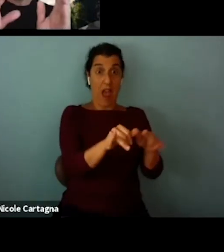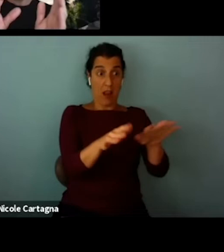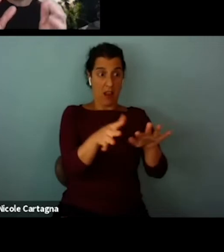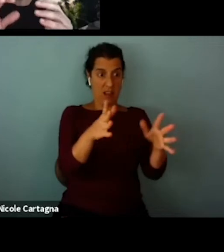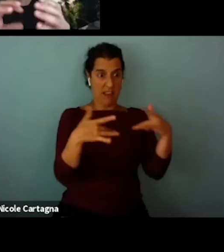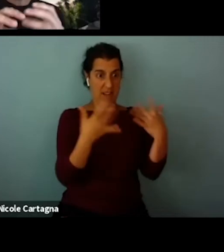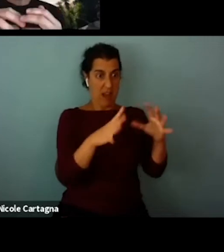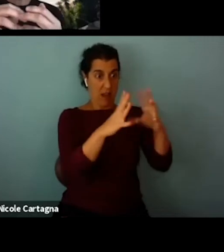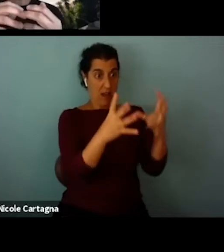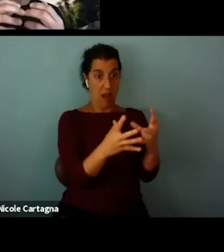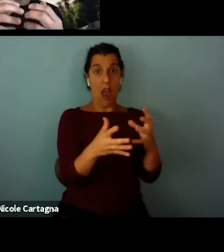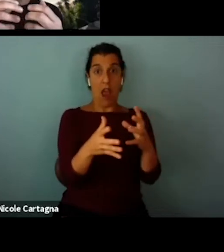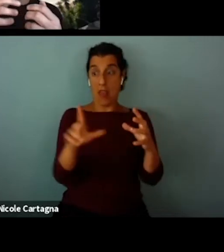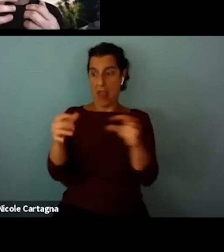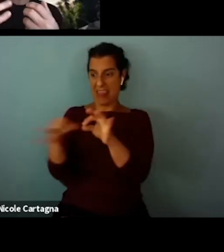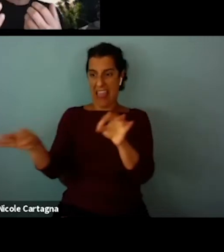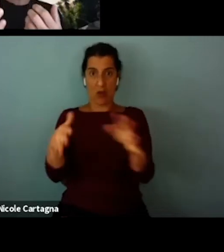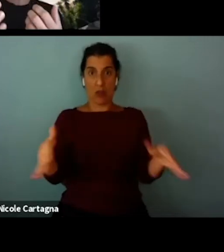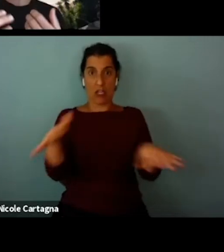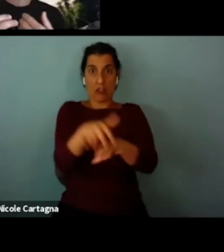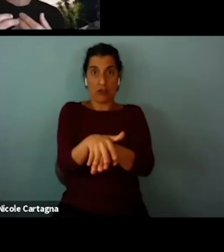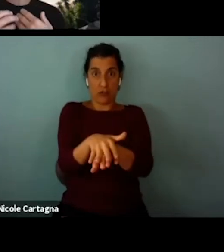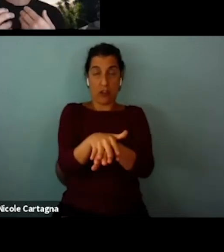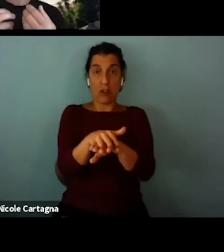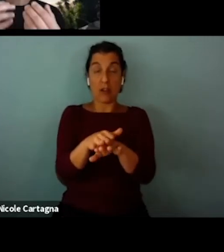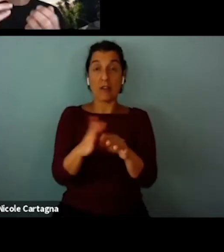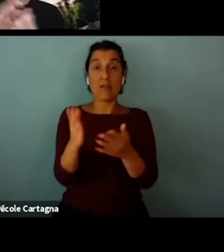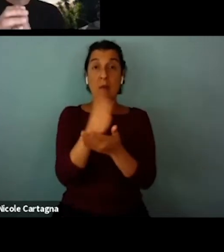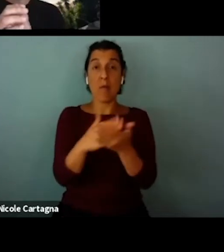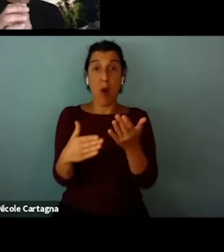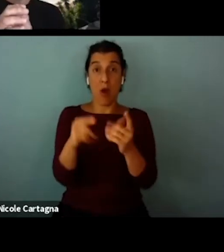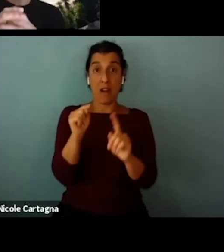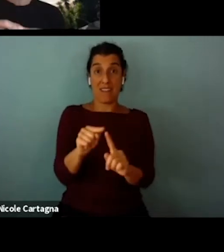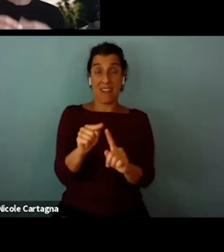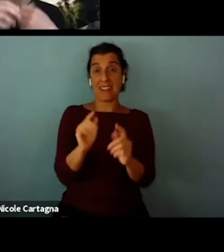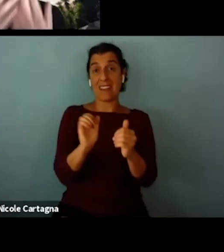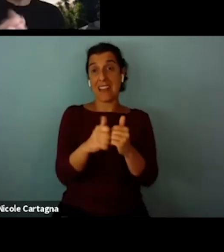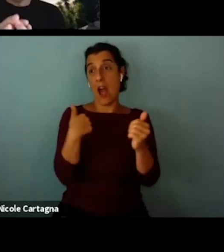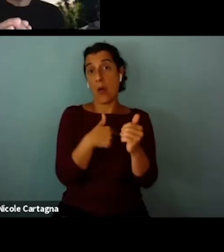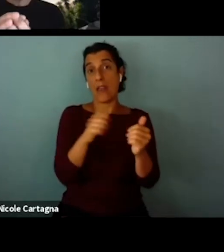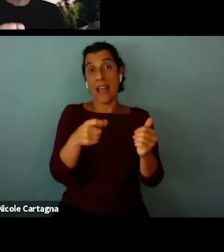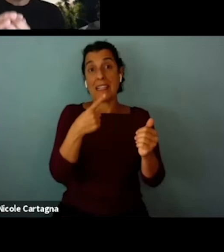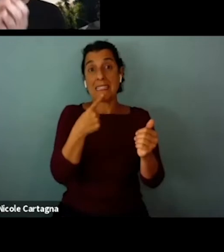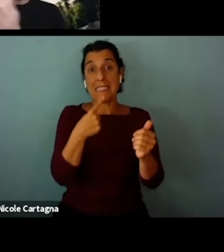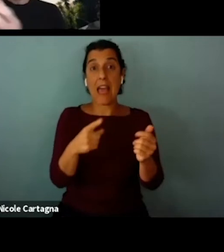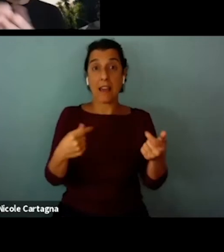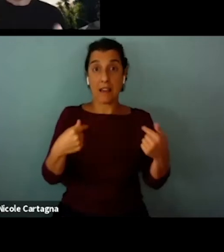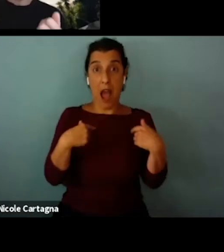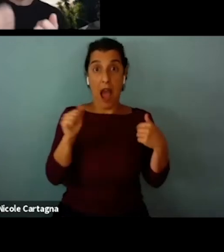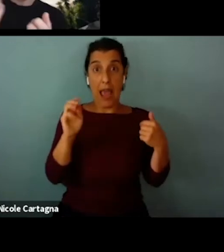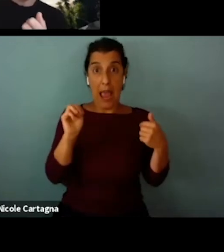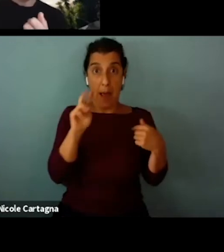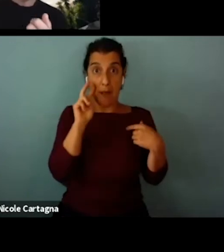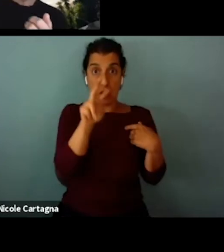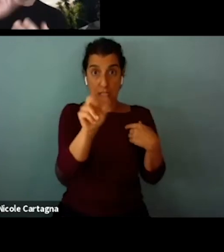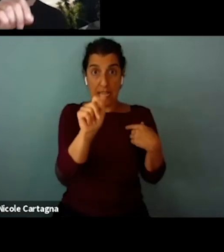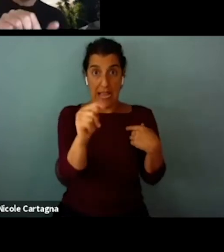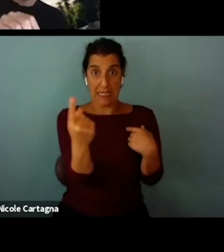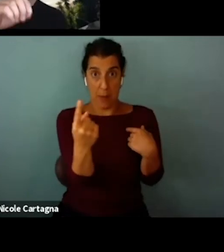part of this is the way that we can say that i am looking at something i am moving a sheet from